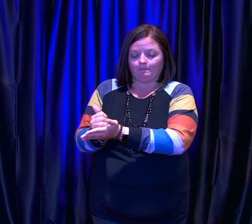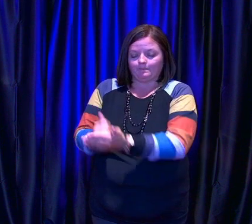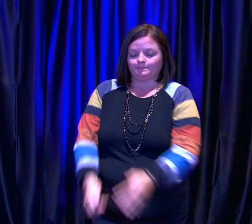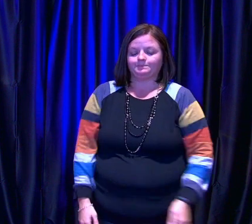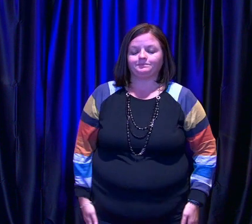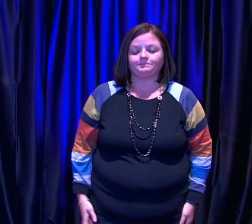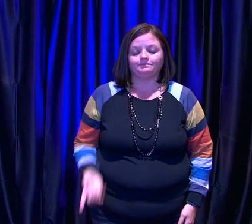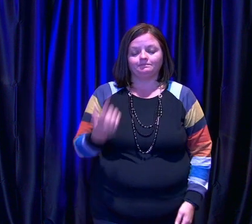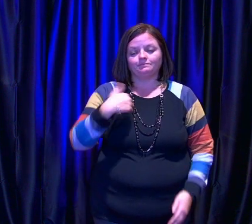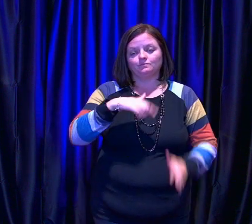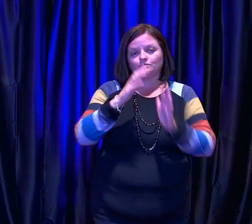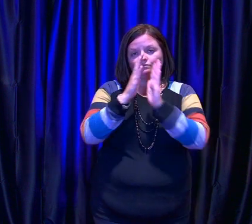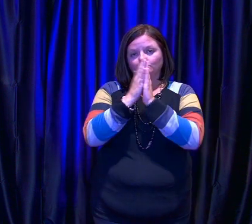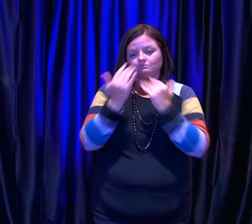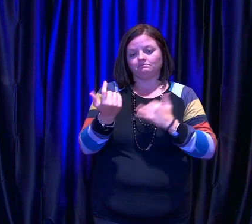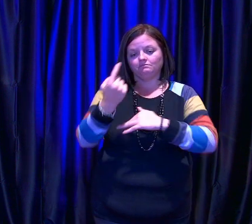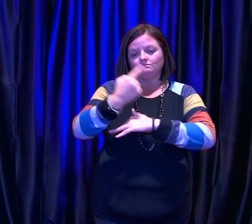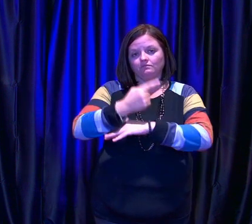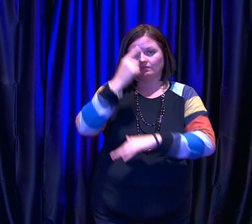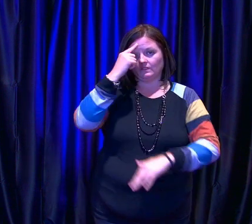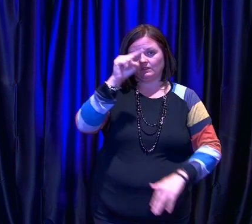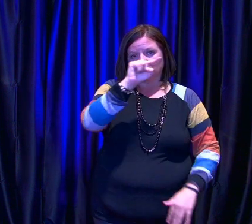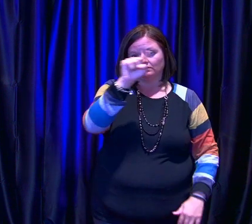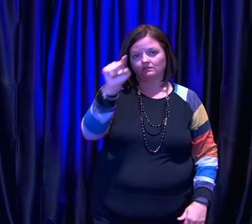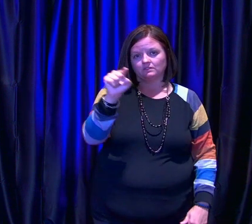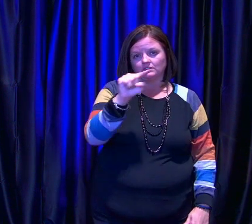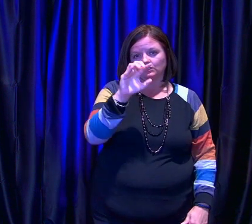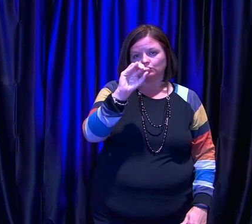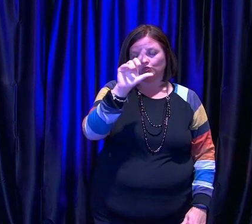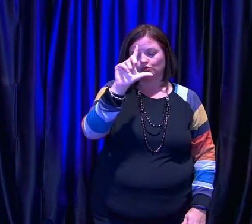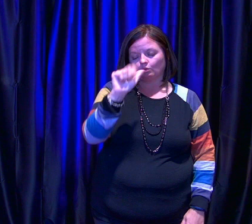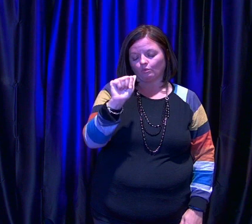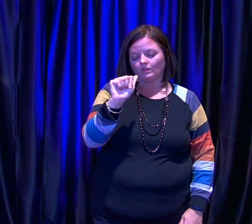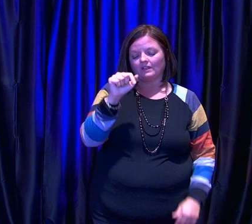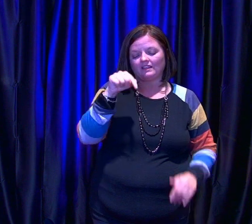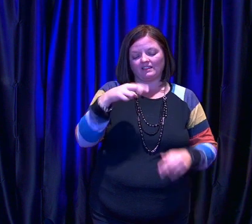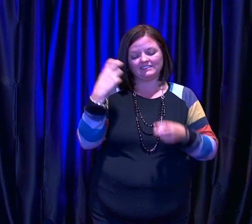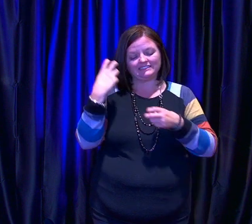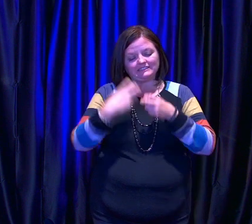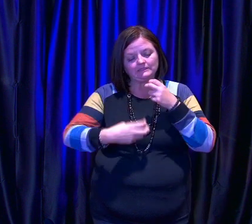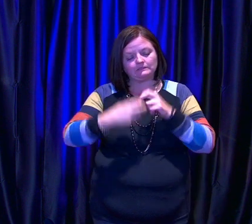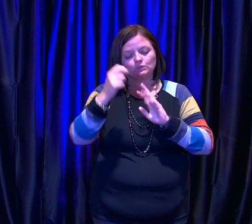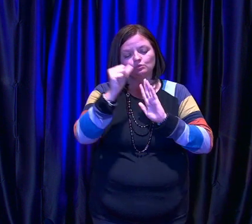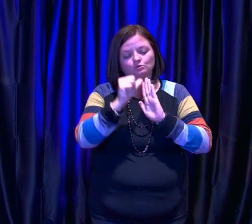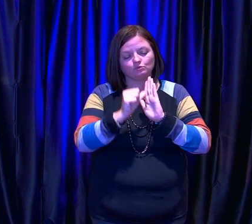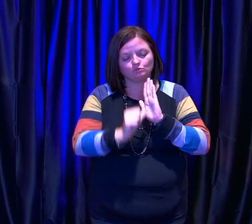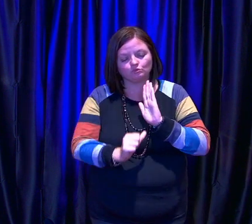we pray today for zola in this difficult surgery we pray that you would